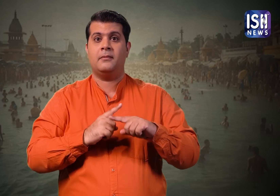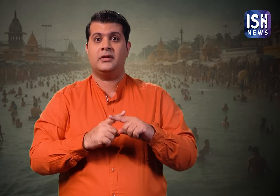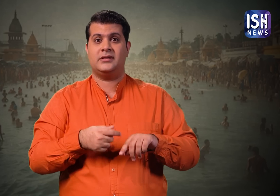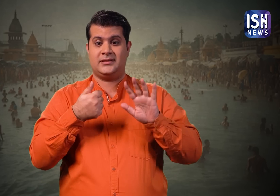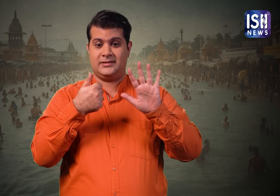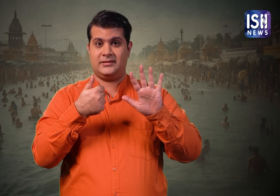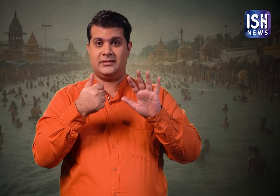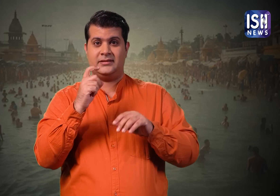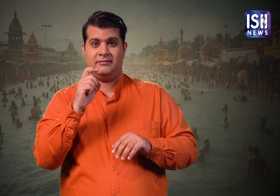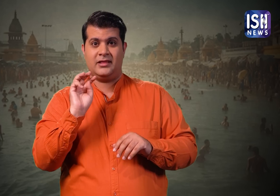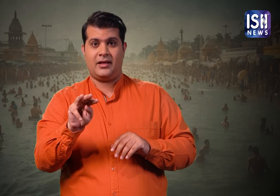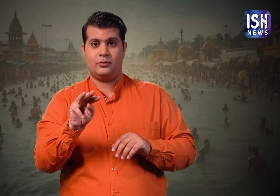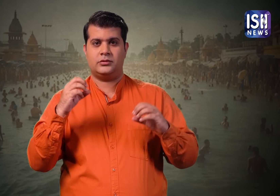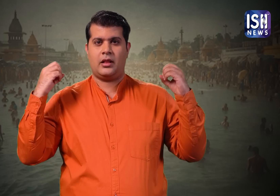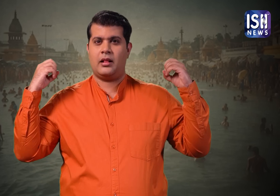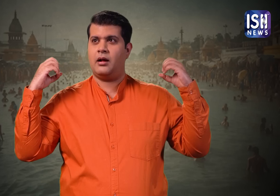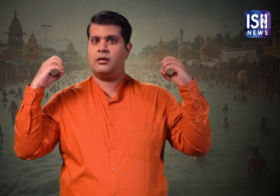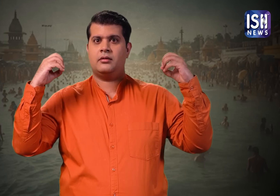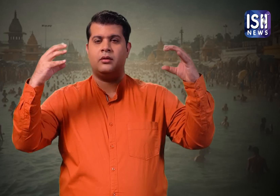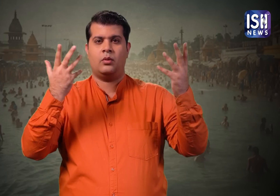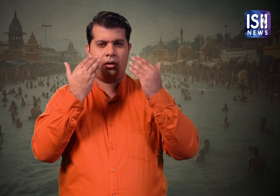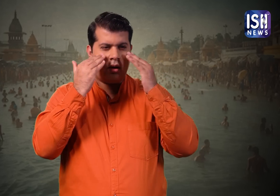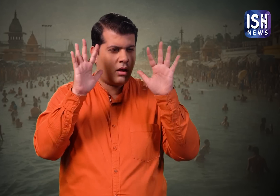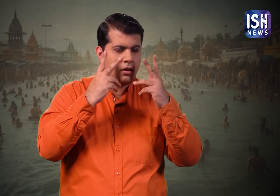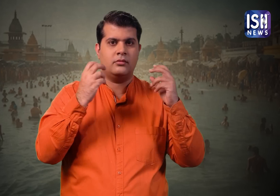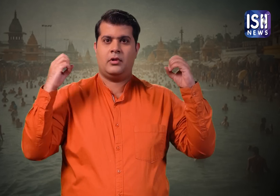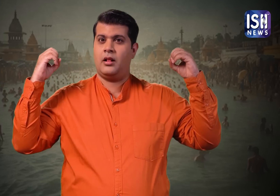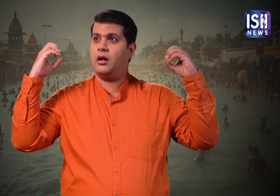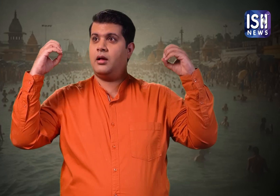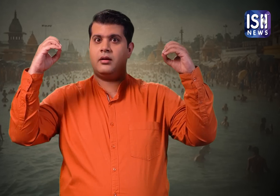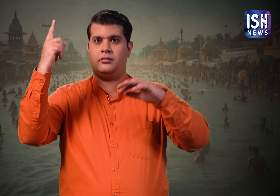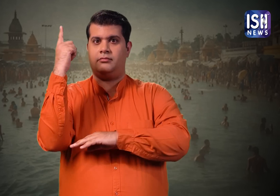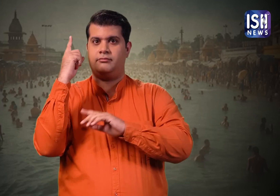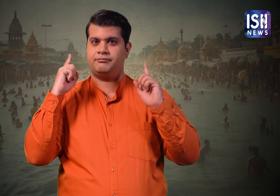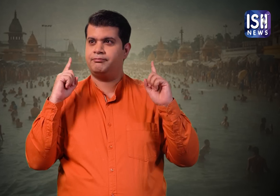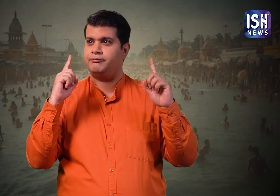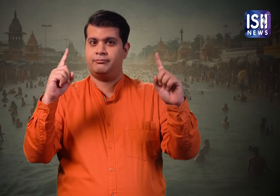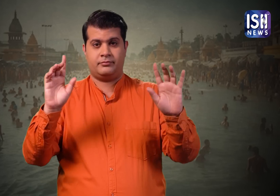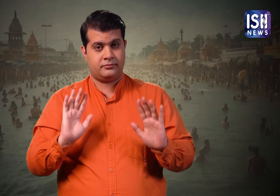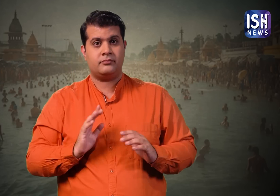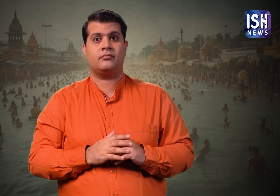67,000 street lights have also been installed at the place.